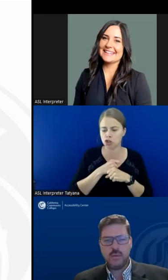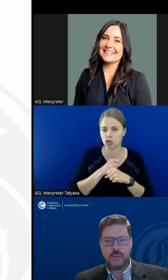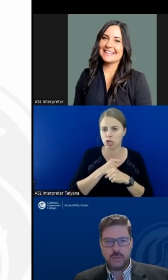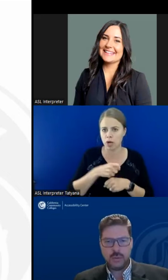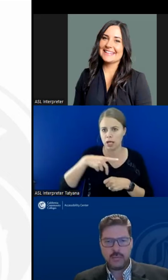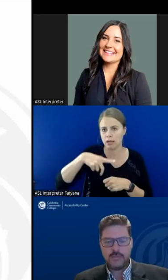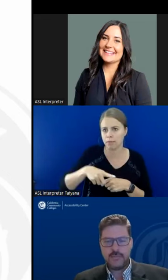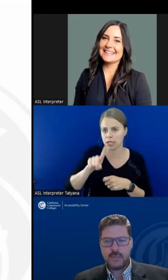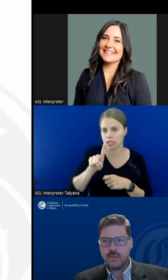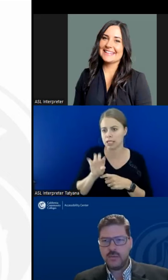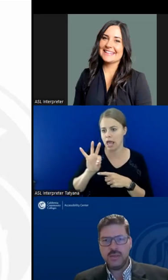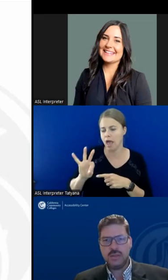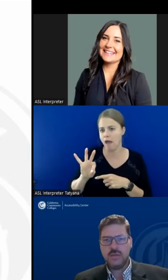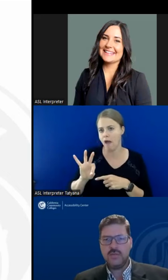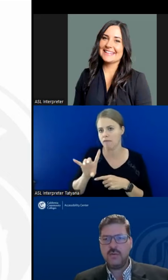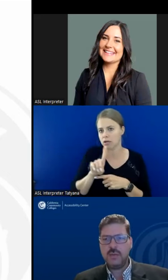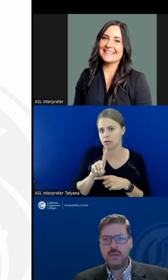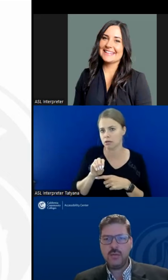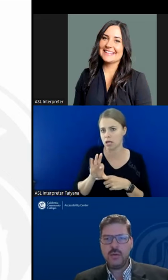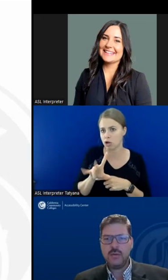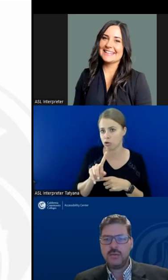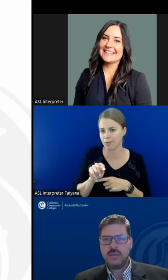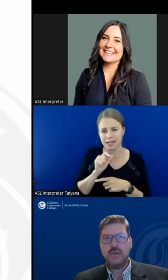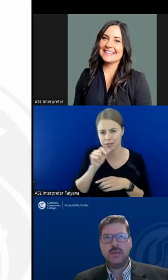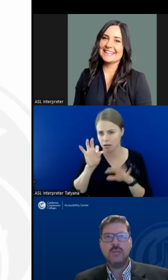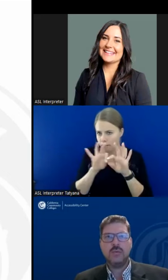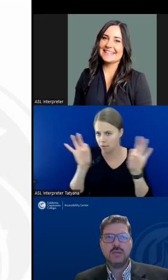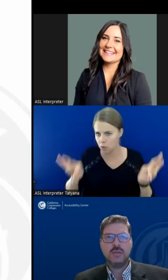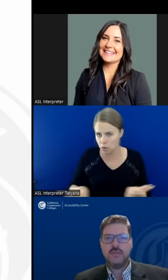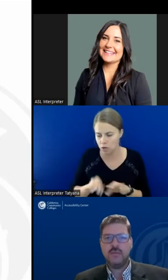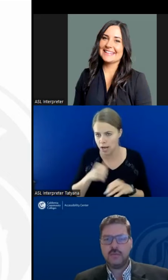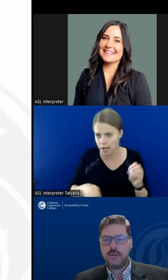Which is not a form anymore and which is much more straightforward.